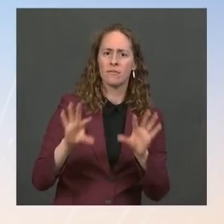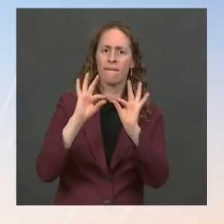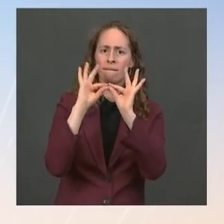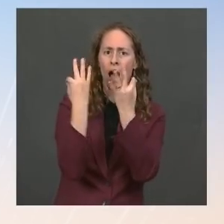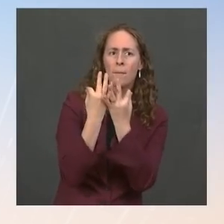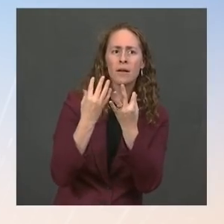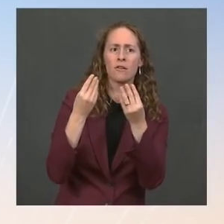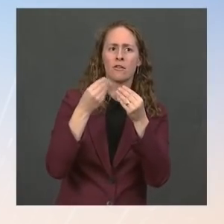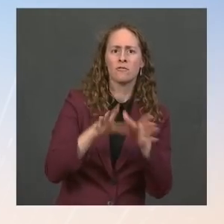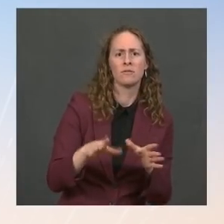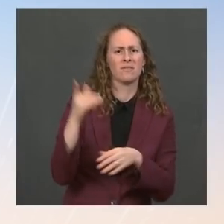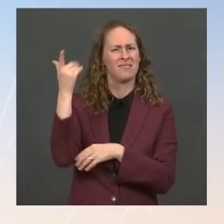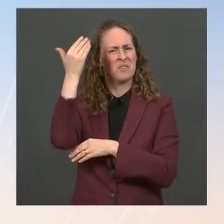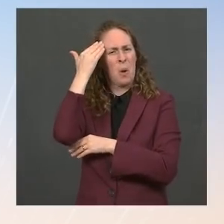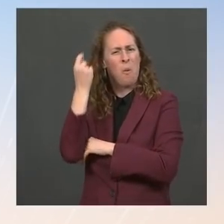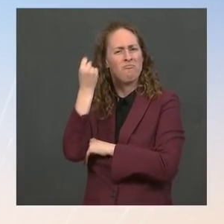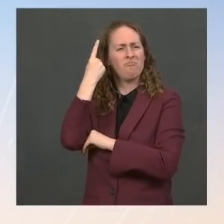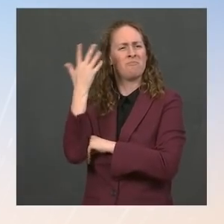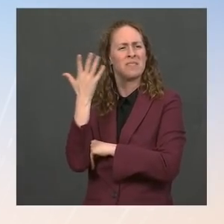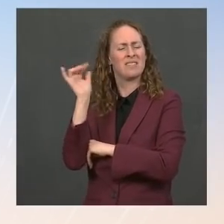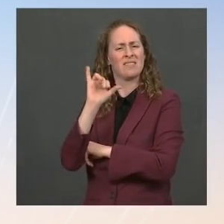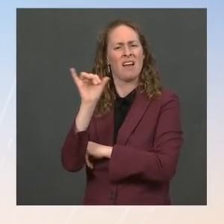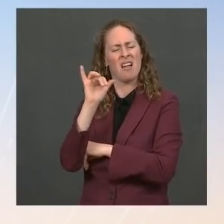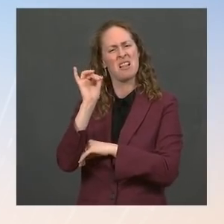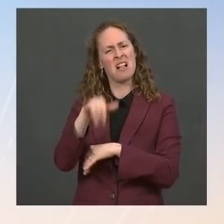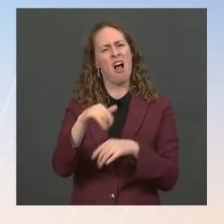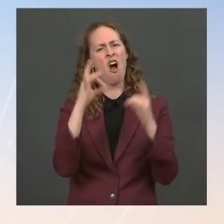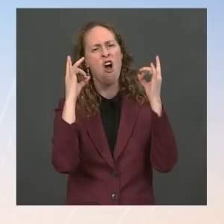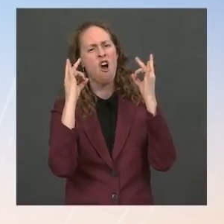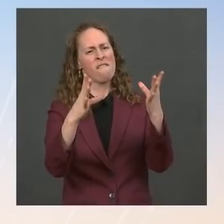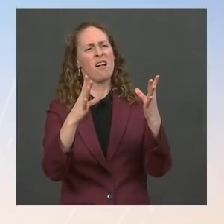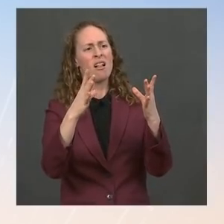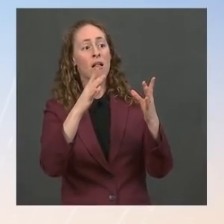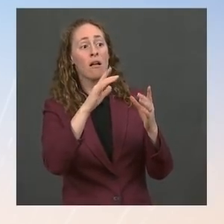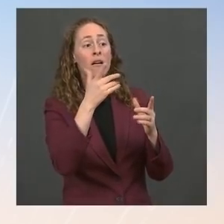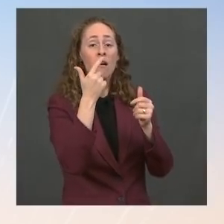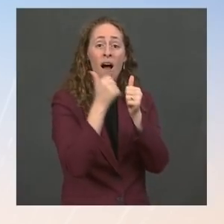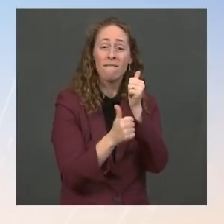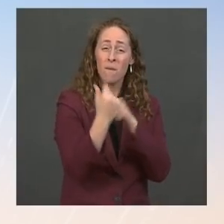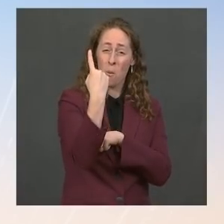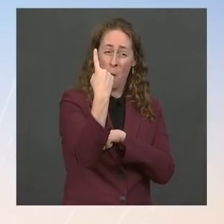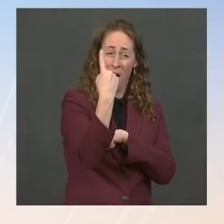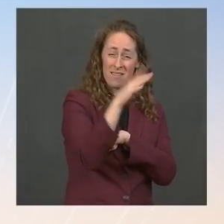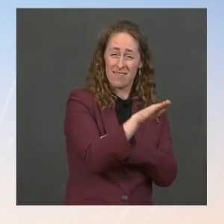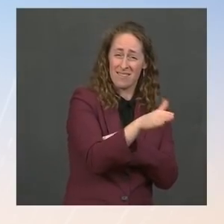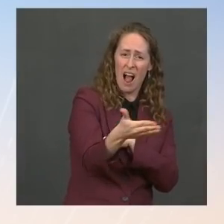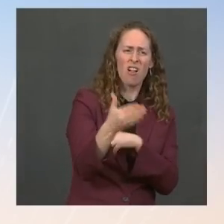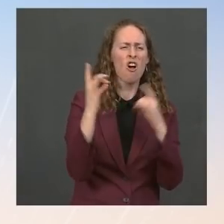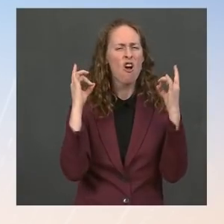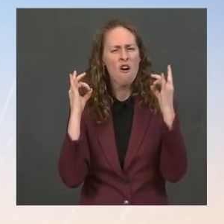his reaction is it's a tragedy, and every loss is a tragedy, and he supports the efforts to -- the effort to move this forward as quickly as possible